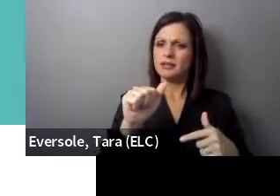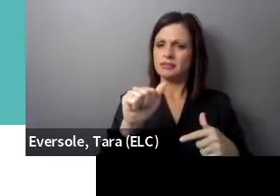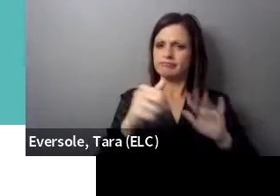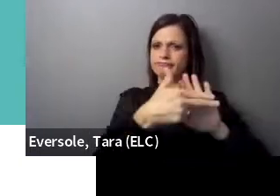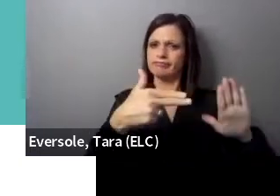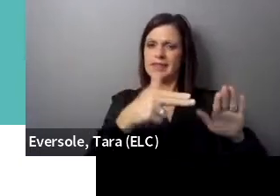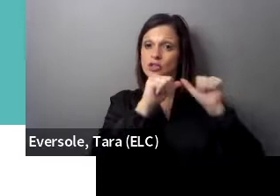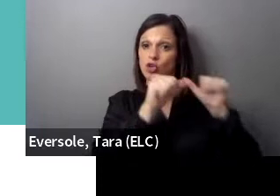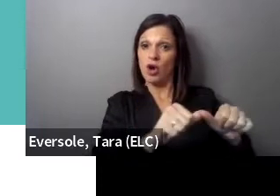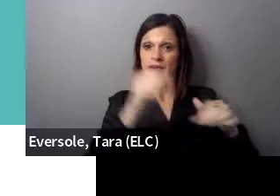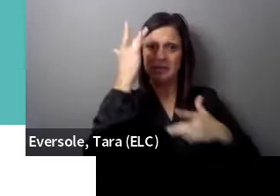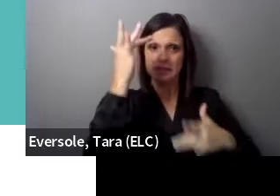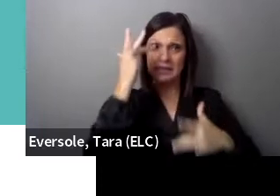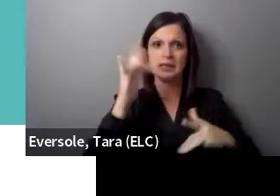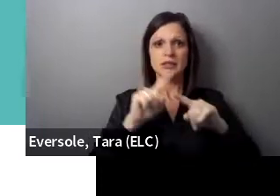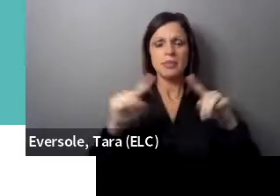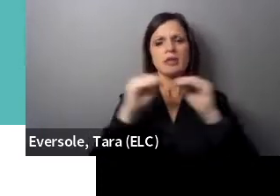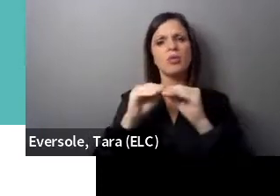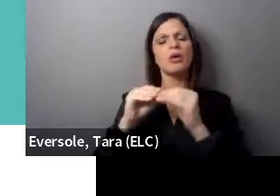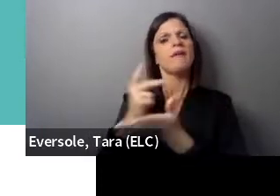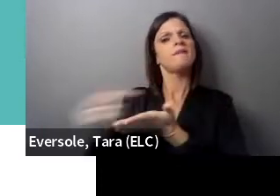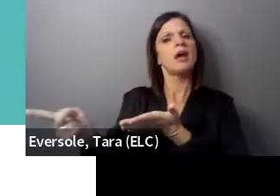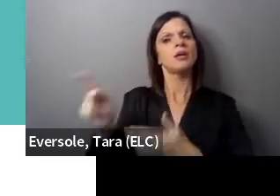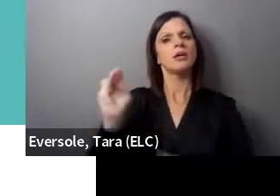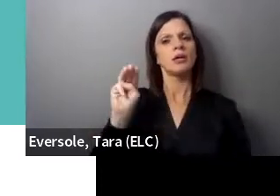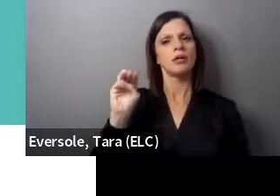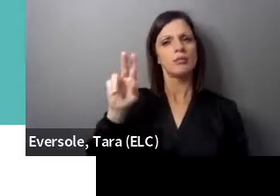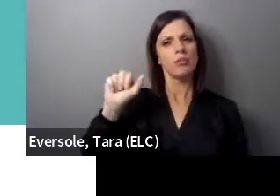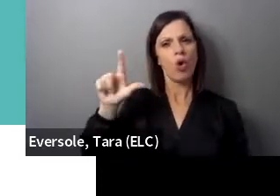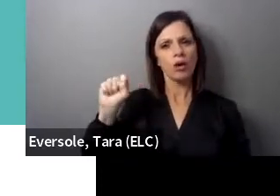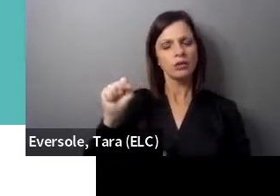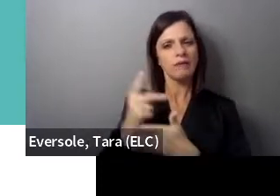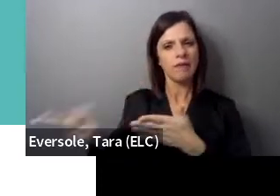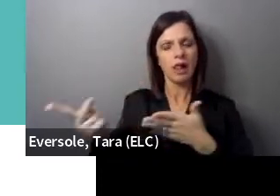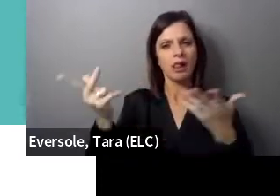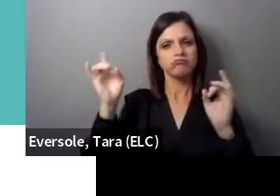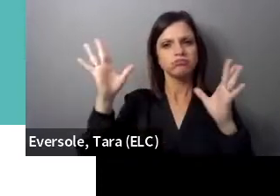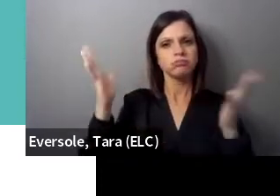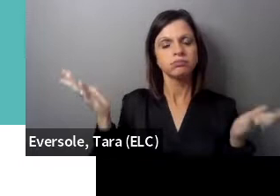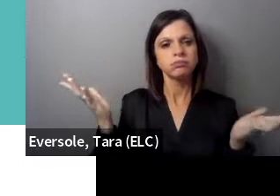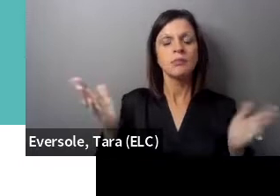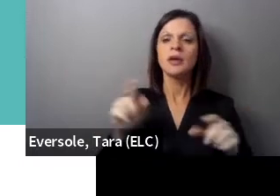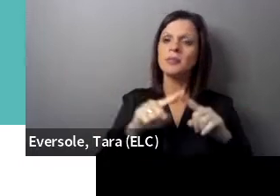We have to build from the ground up and